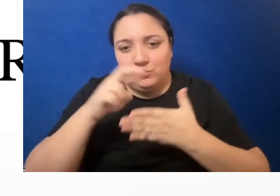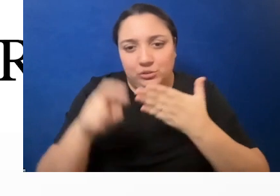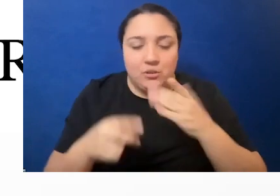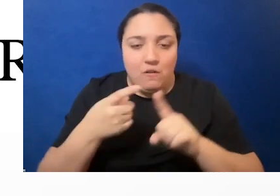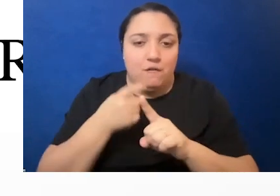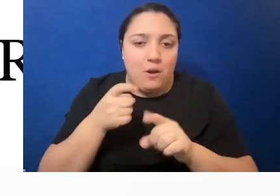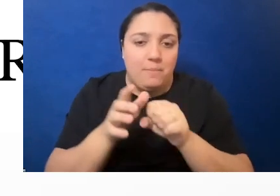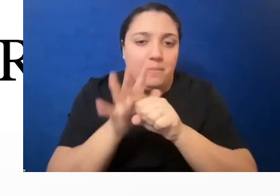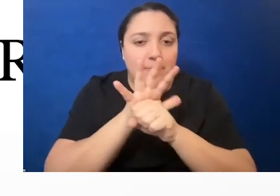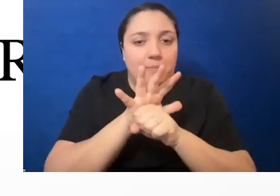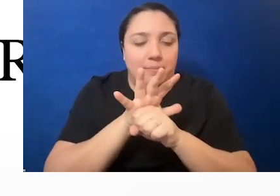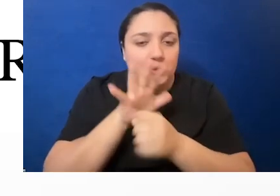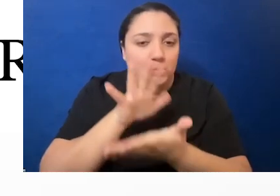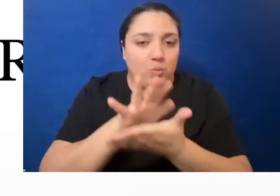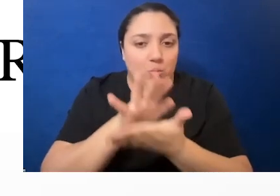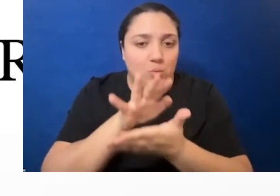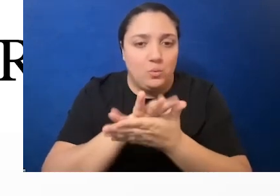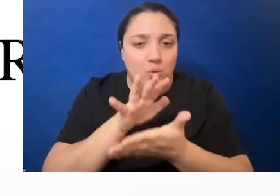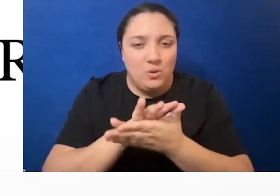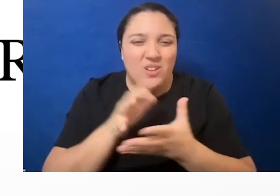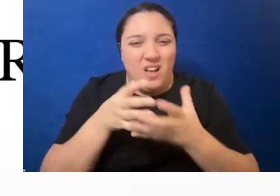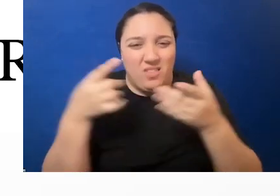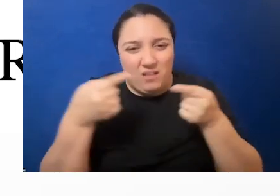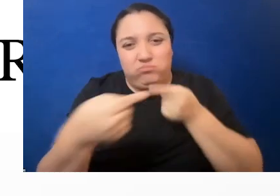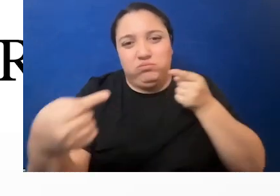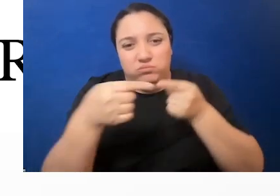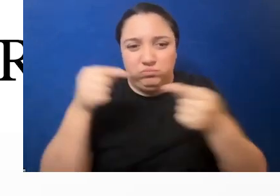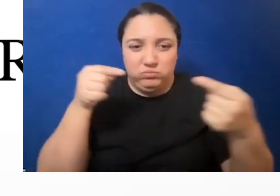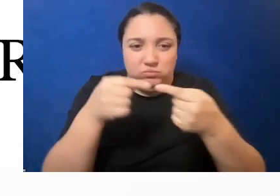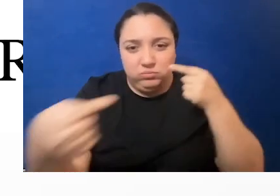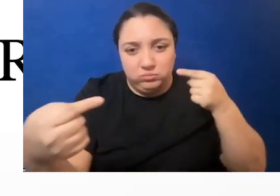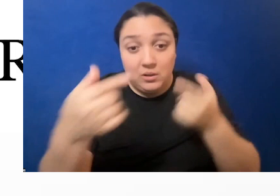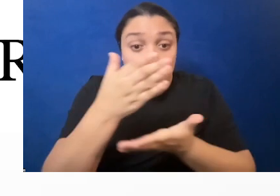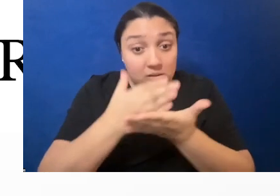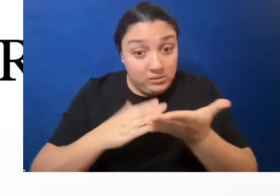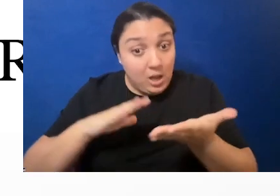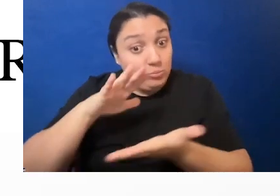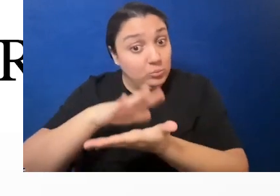SO THE ONLINE LEARNING EXPERIENCE HAS BEEN A VERY DIVISIVE TOPIC.